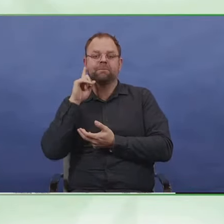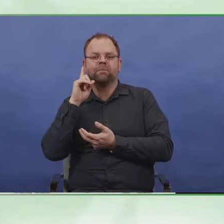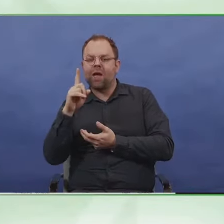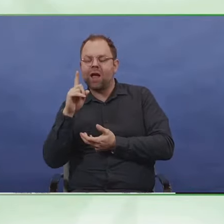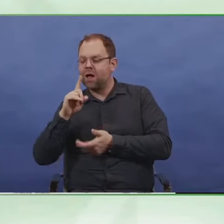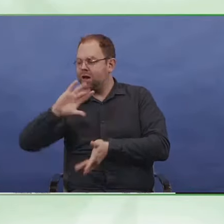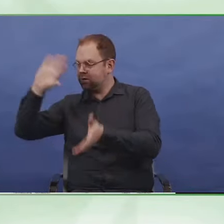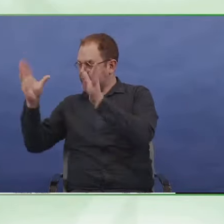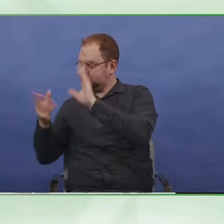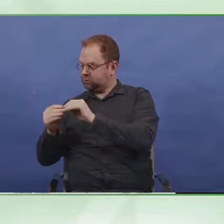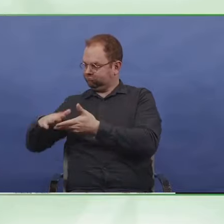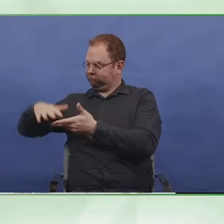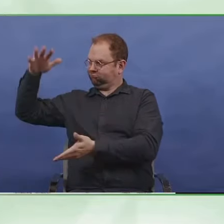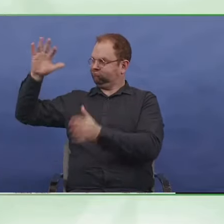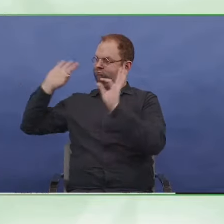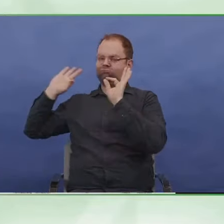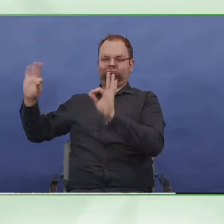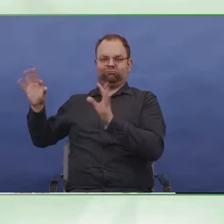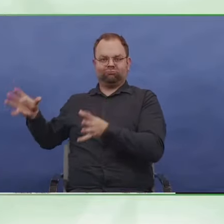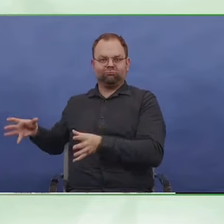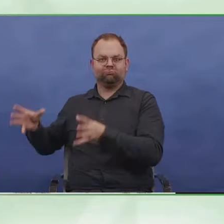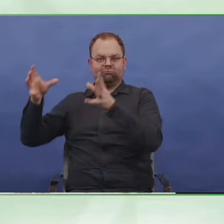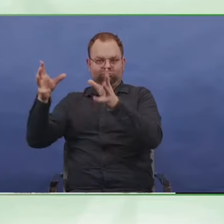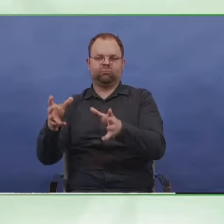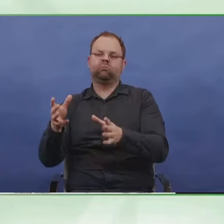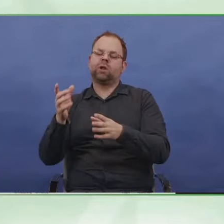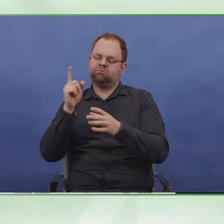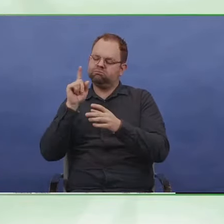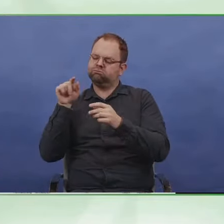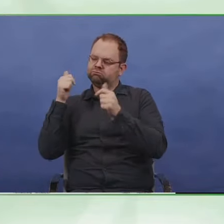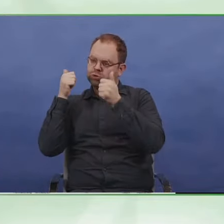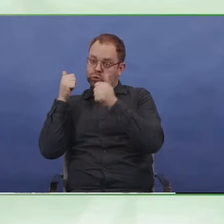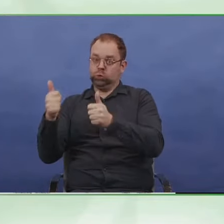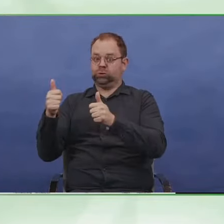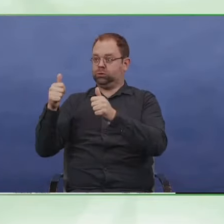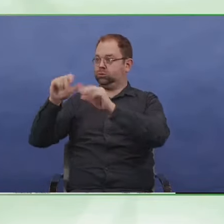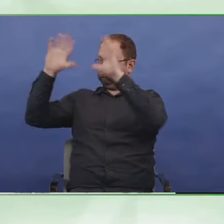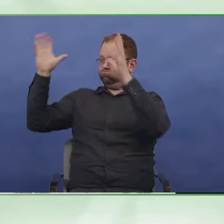Let's return the next question over to Susan Mazrui.